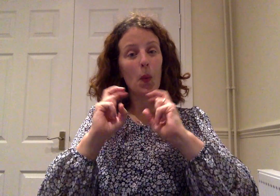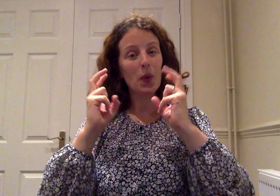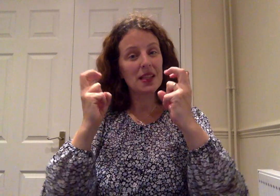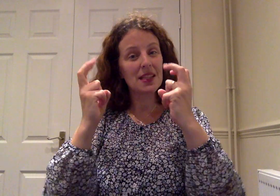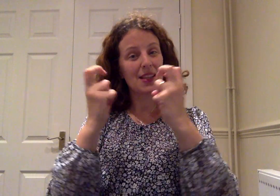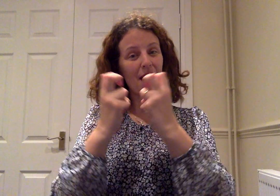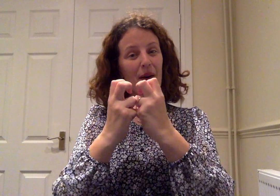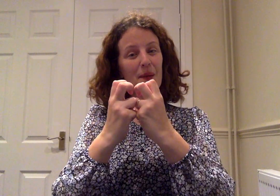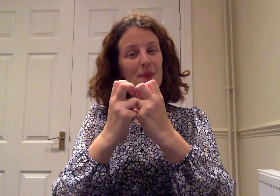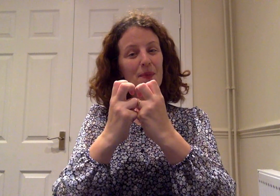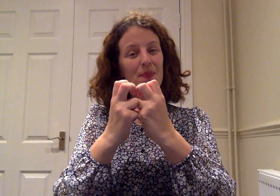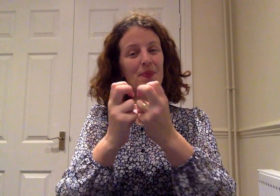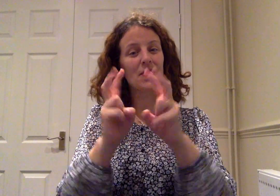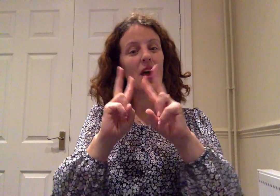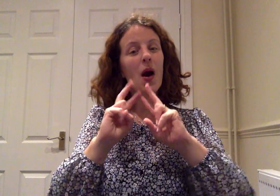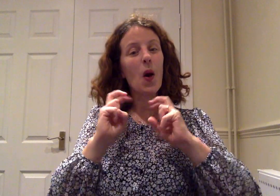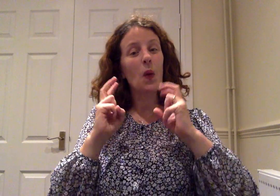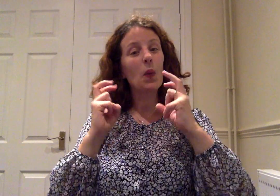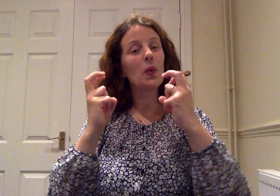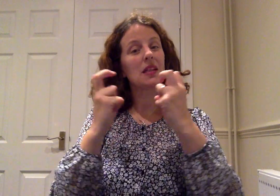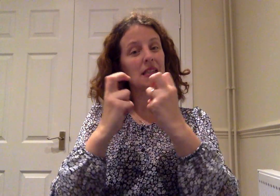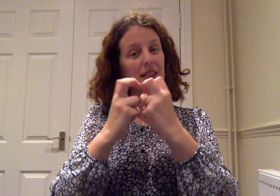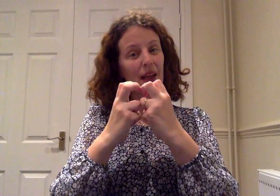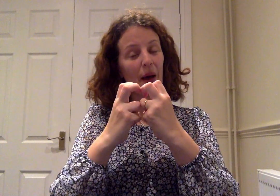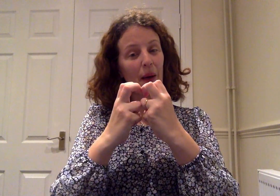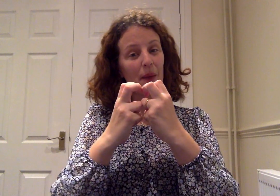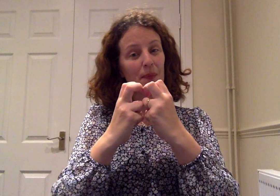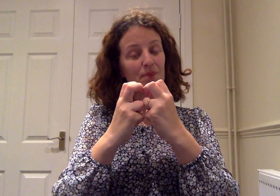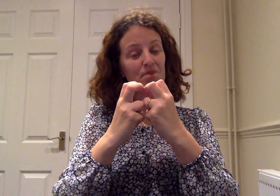Windsor